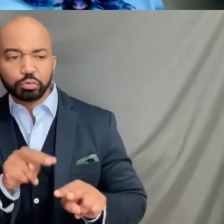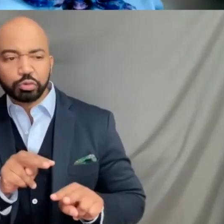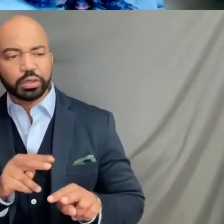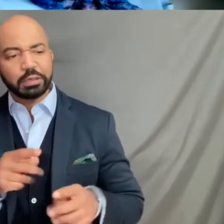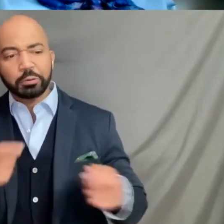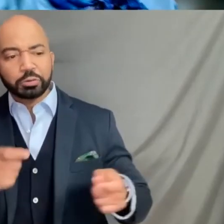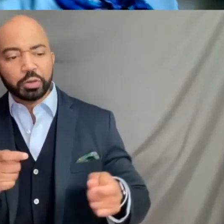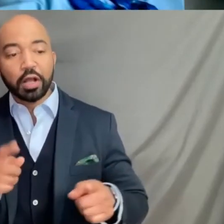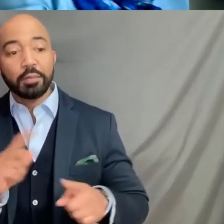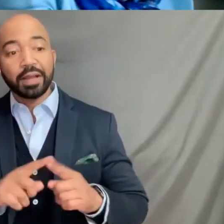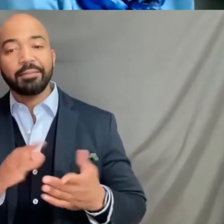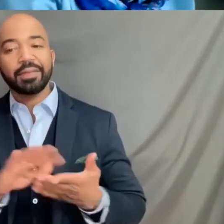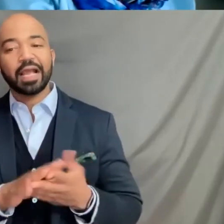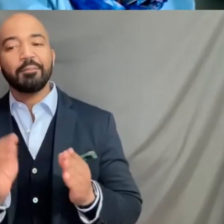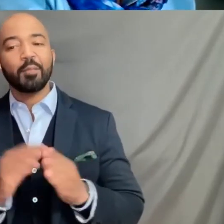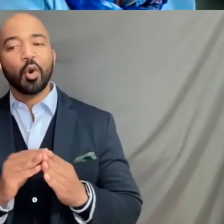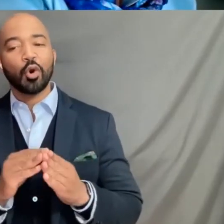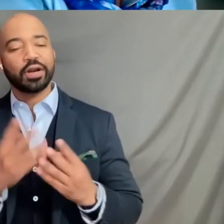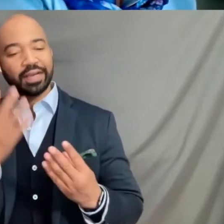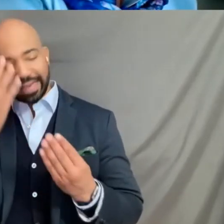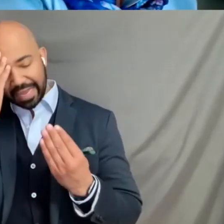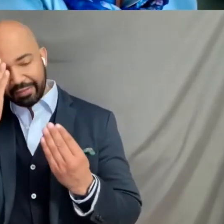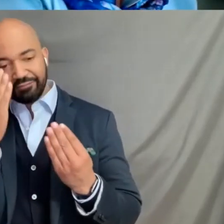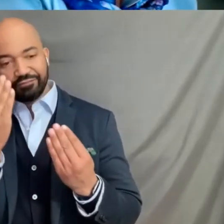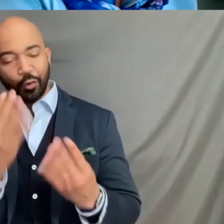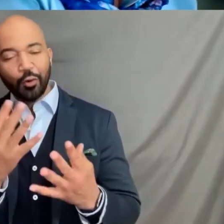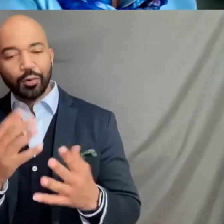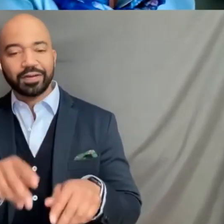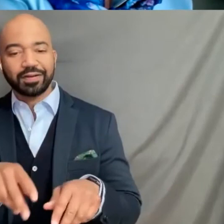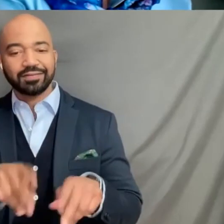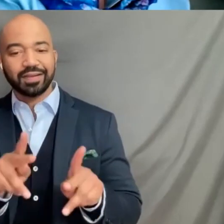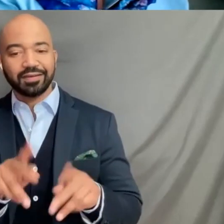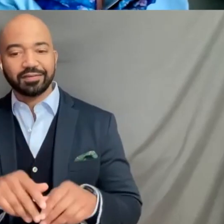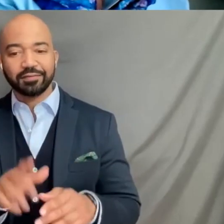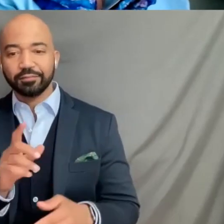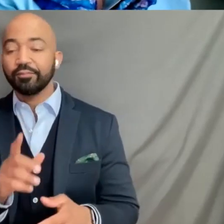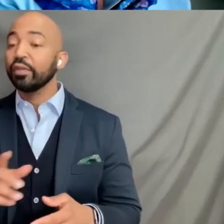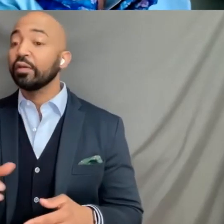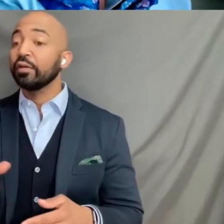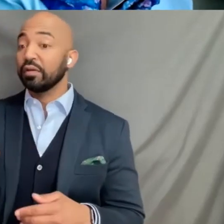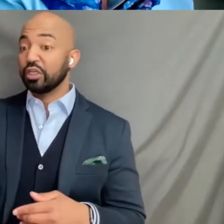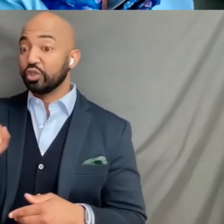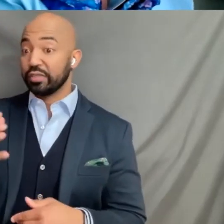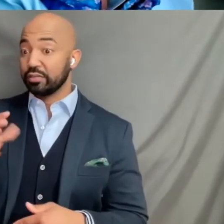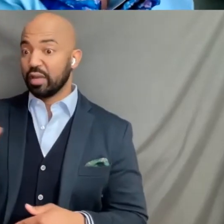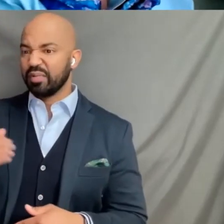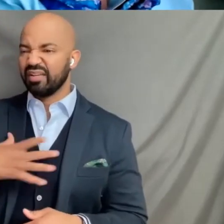Insurance companies really like the standards of care model which is very gatekeeping and hierarchical.